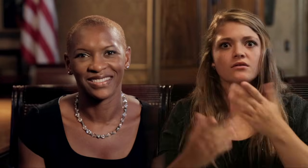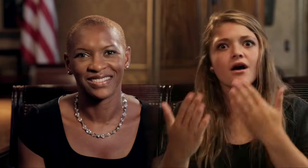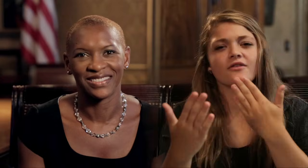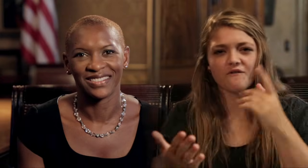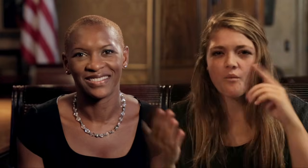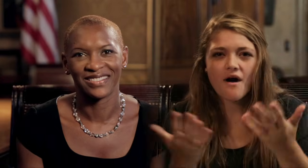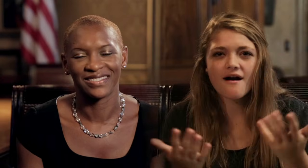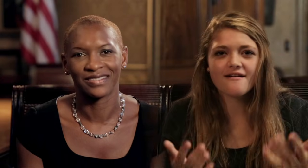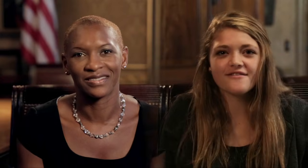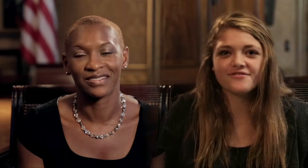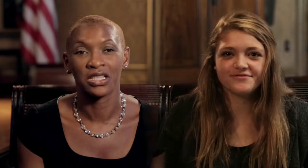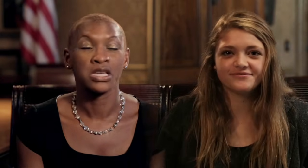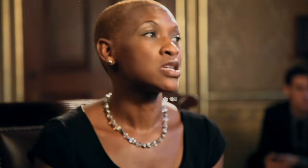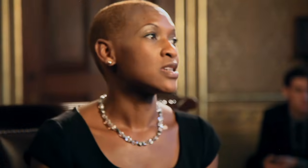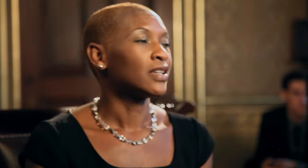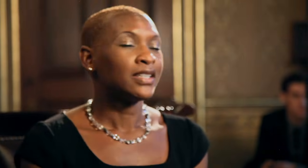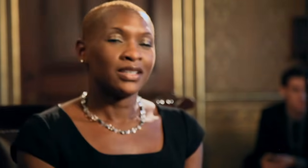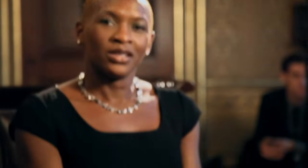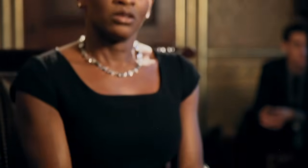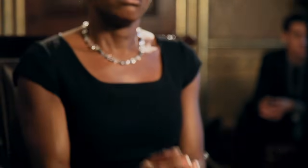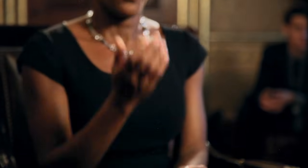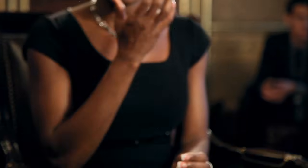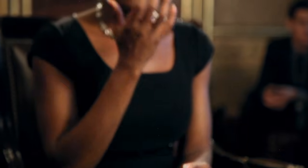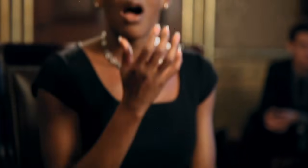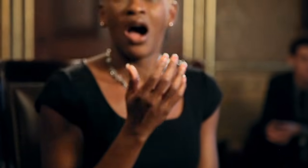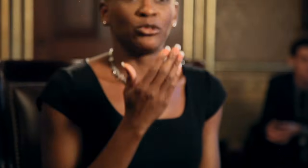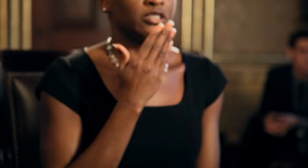What are you truly grateful for?